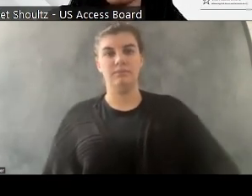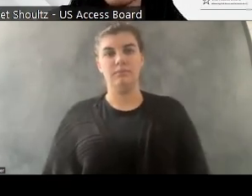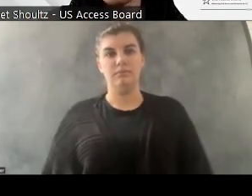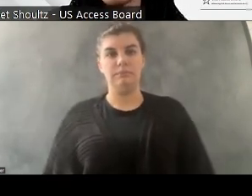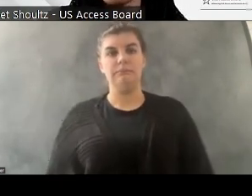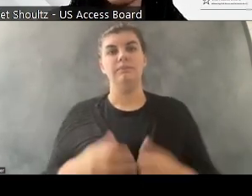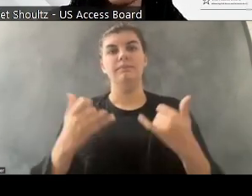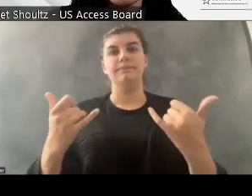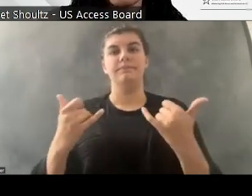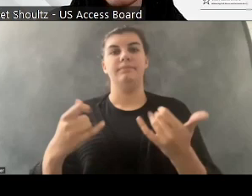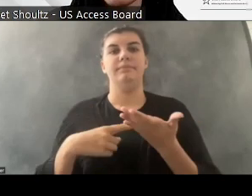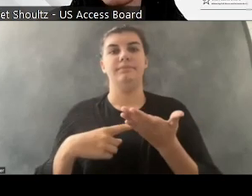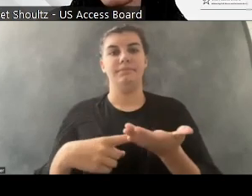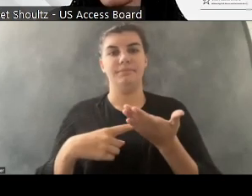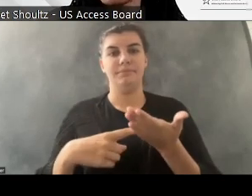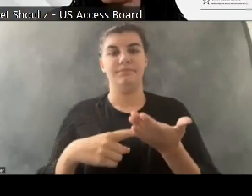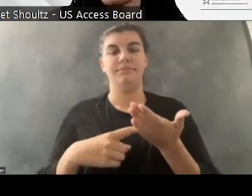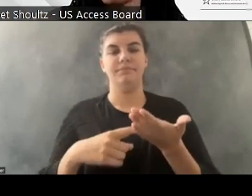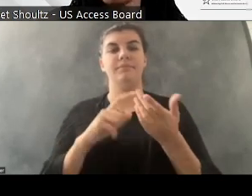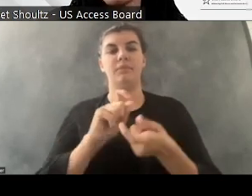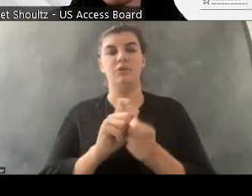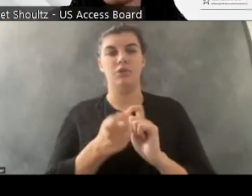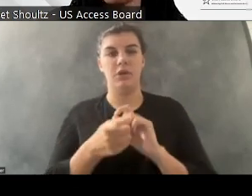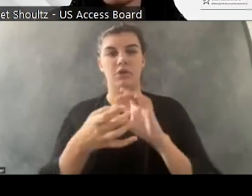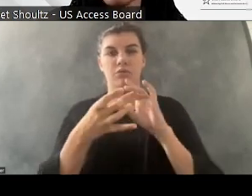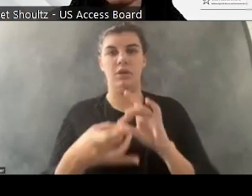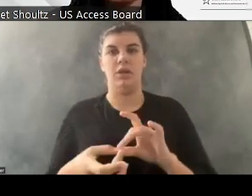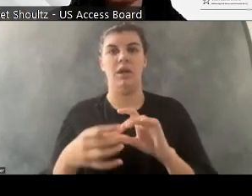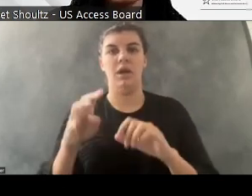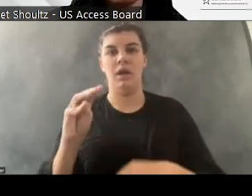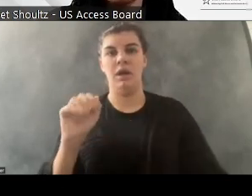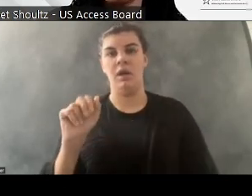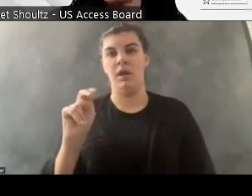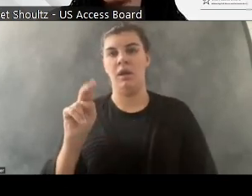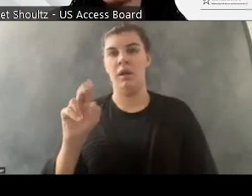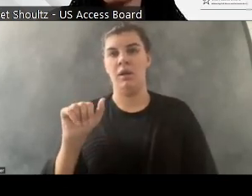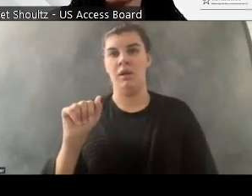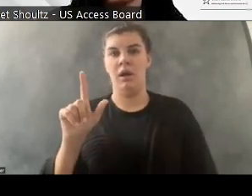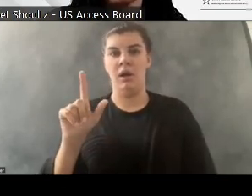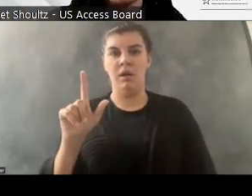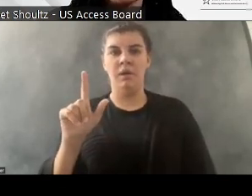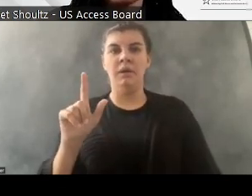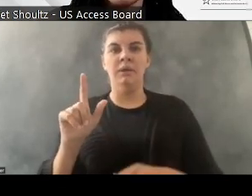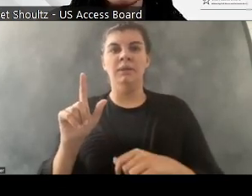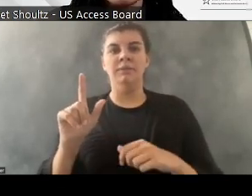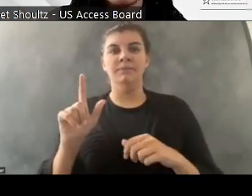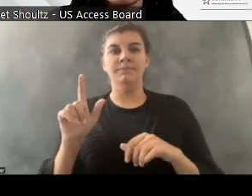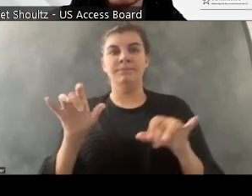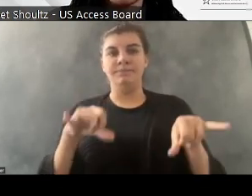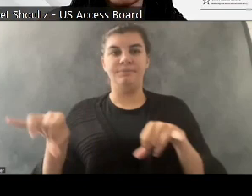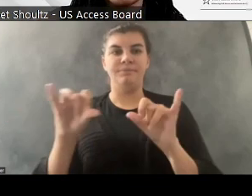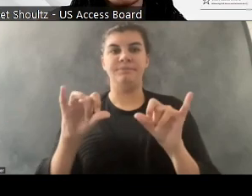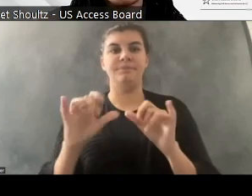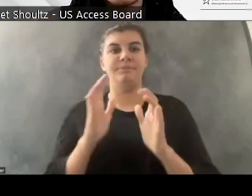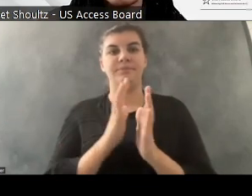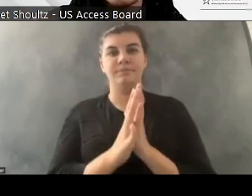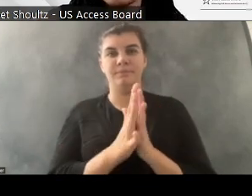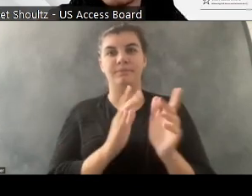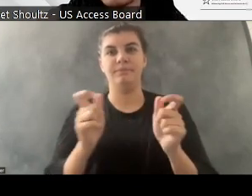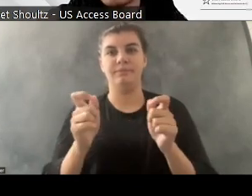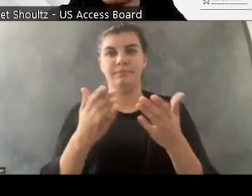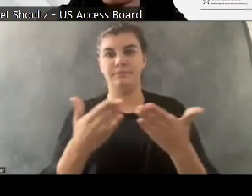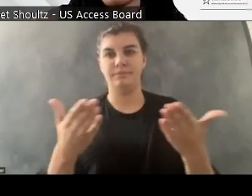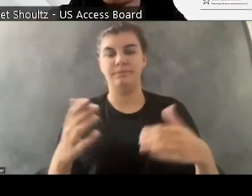We'll now talk about changes as it relates to the Manual and Uniform Traffic Control Devices. As you